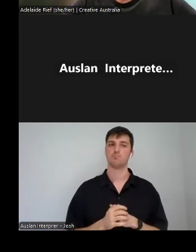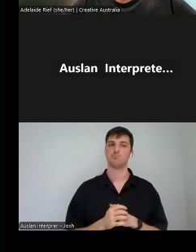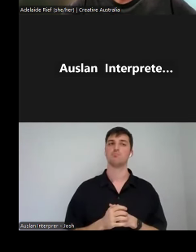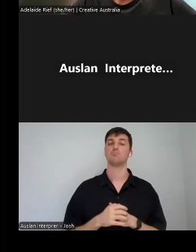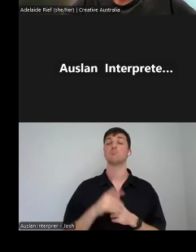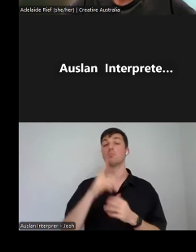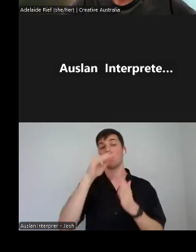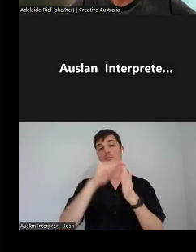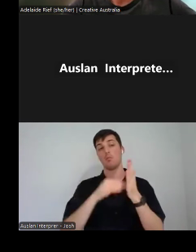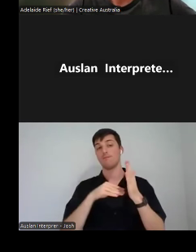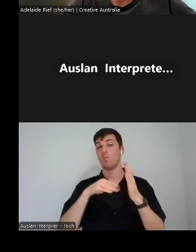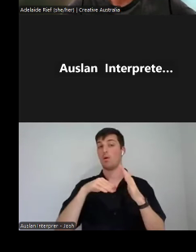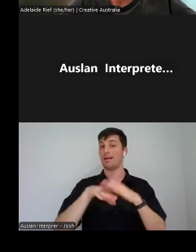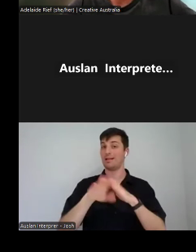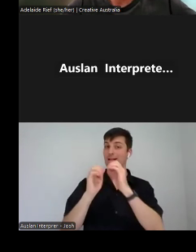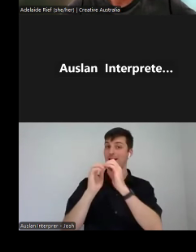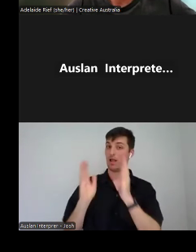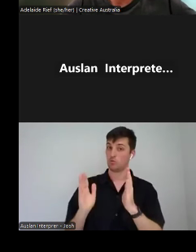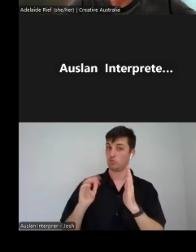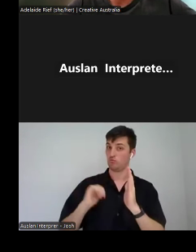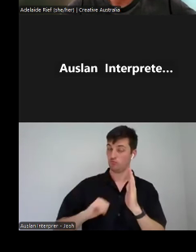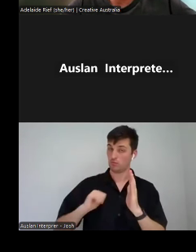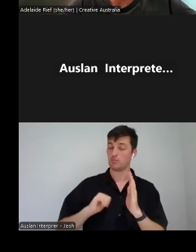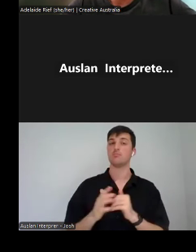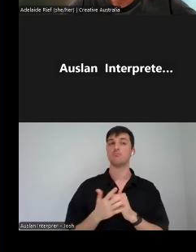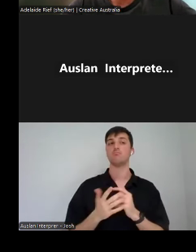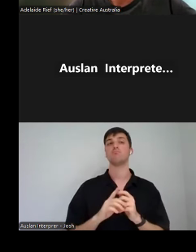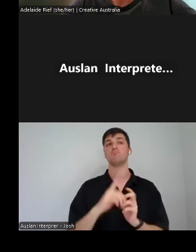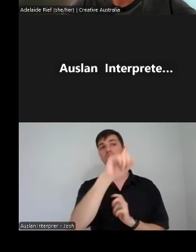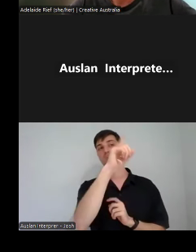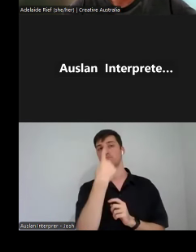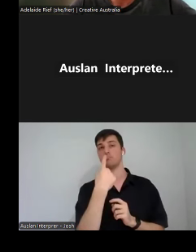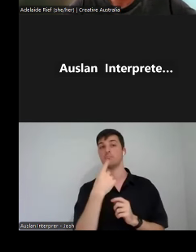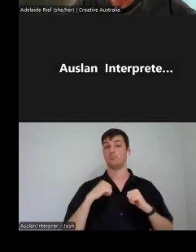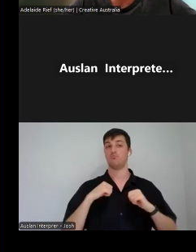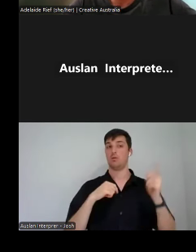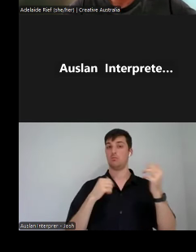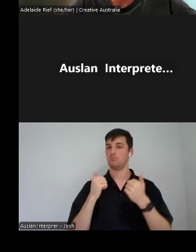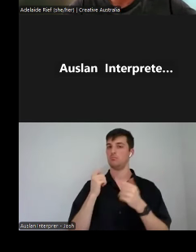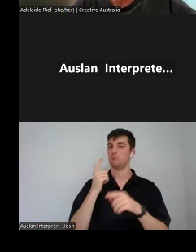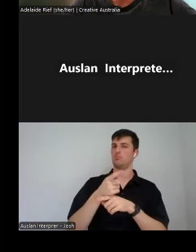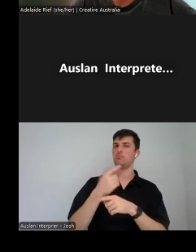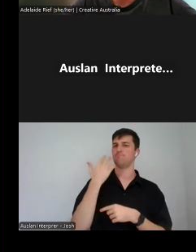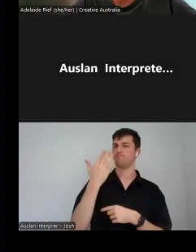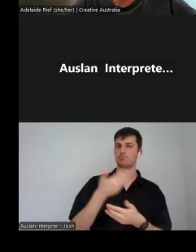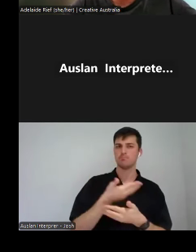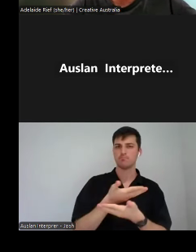is in house, so where the training provider speaks with you to discover what it is your specific